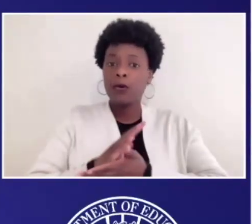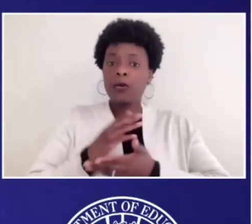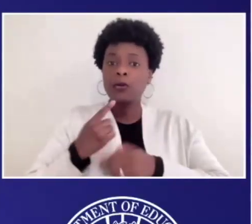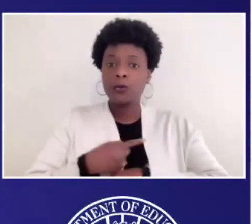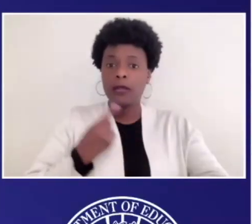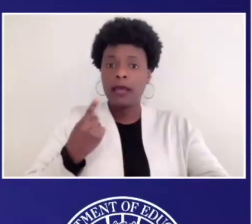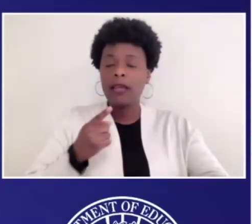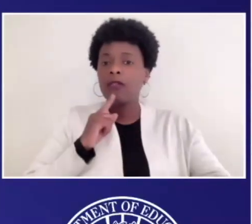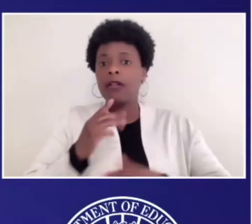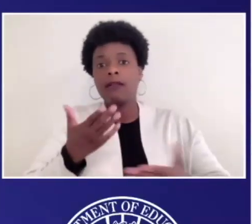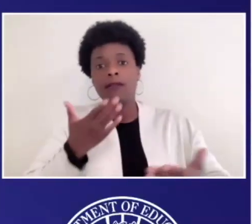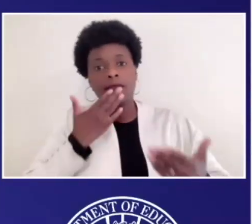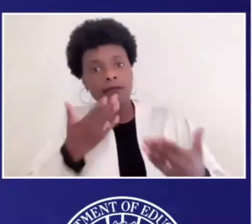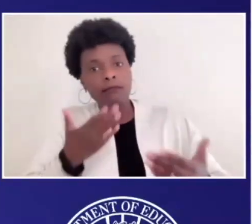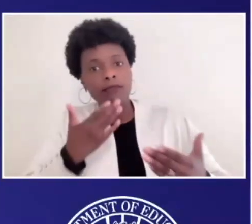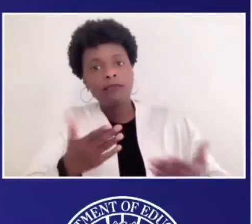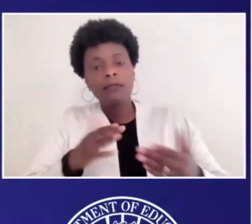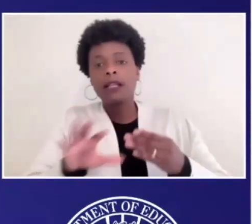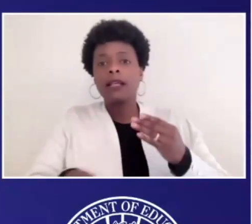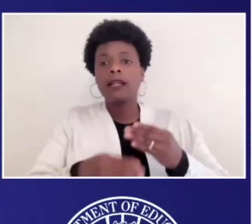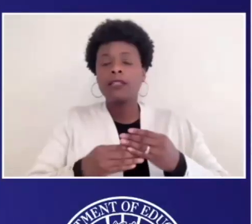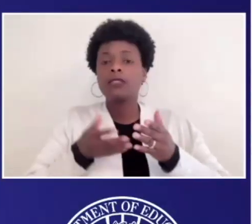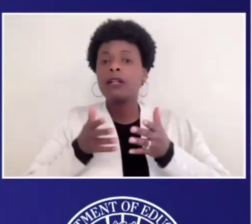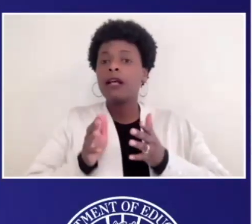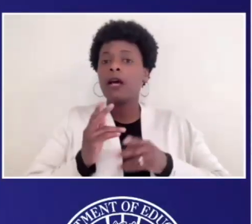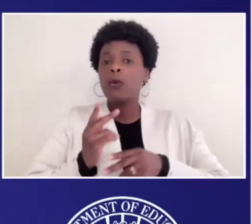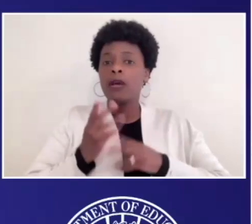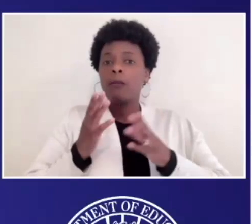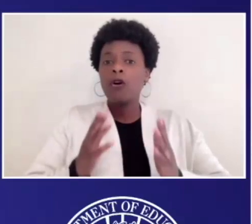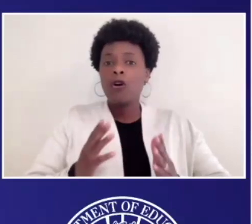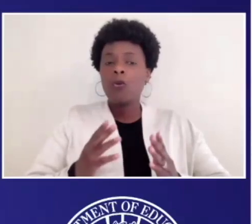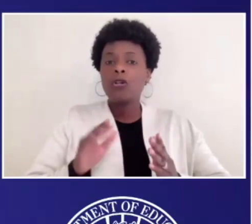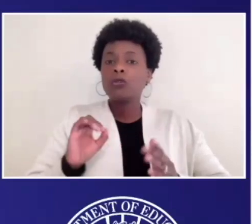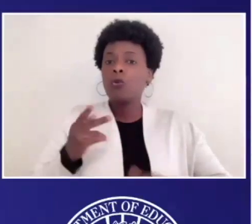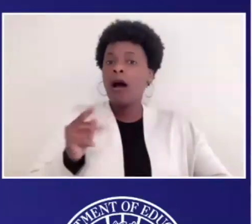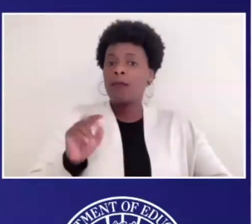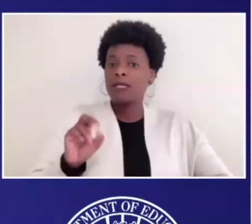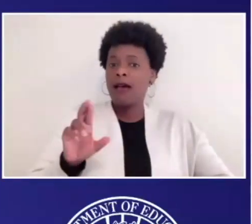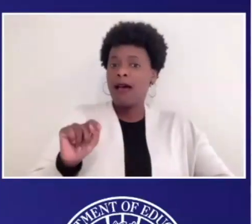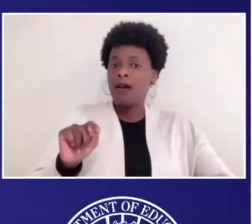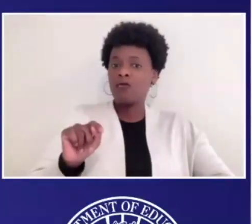Greatly appreciate the addition of allowing borrowers to opt out of that advanced due